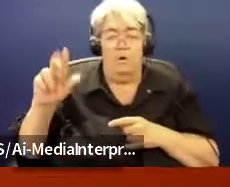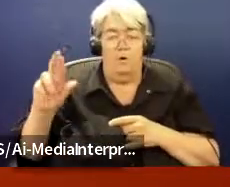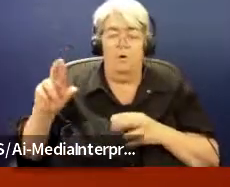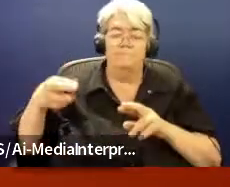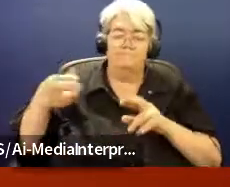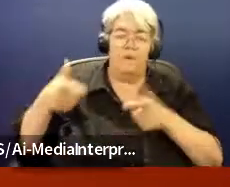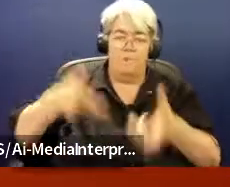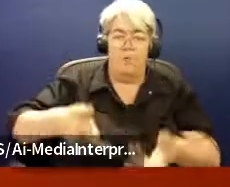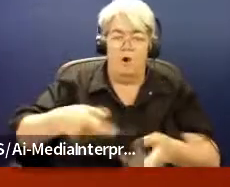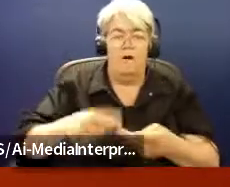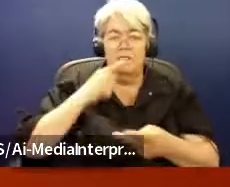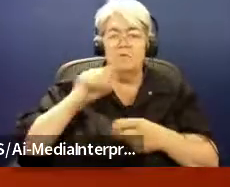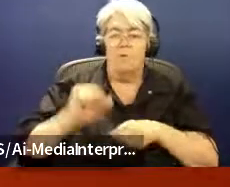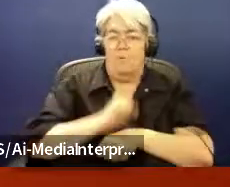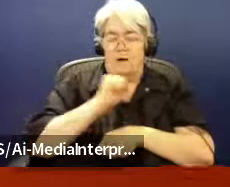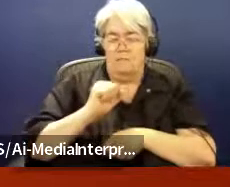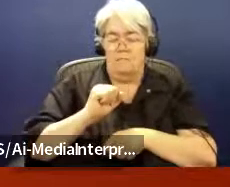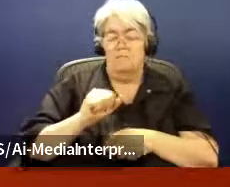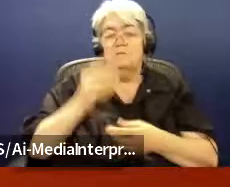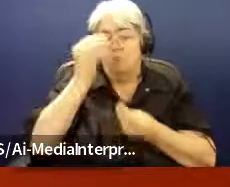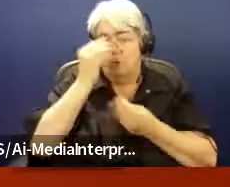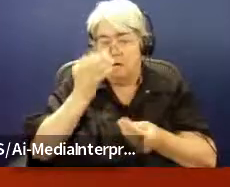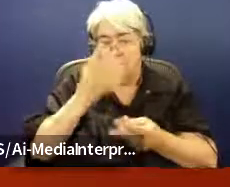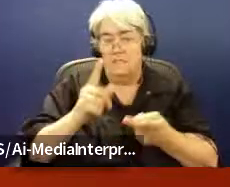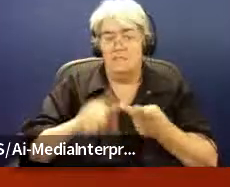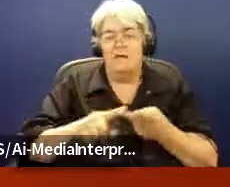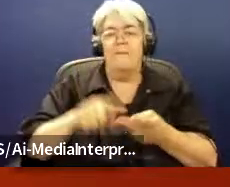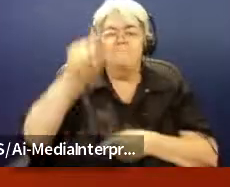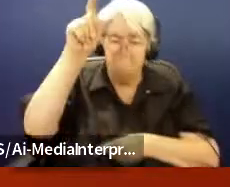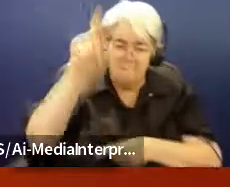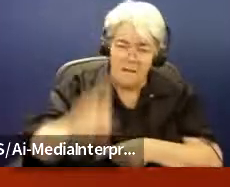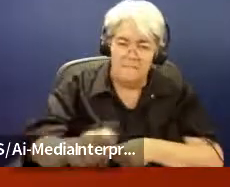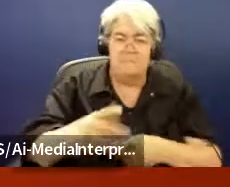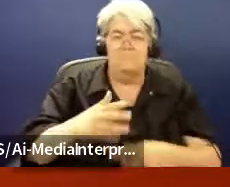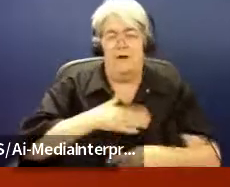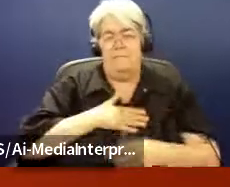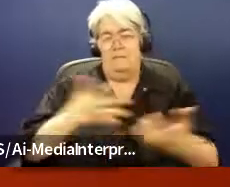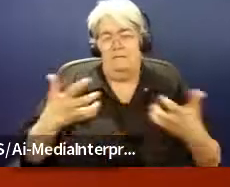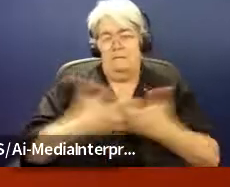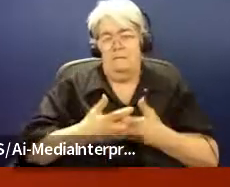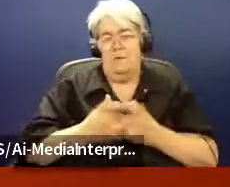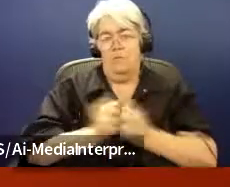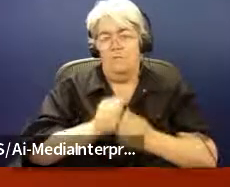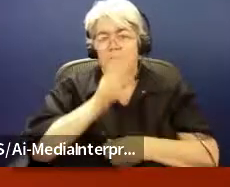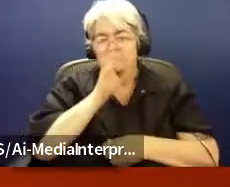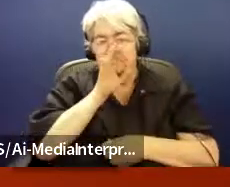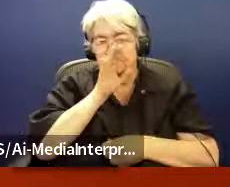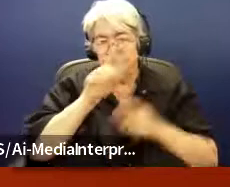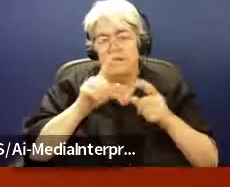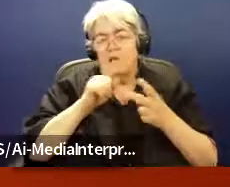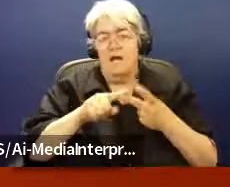halfway down in the order which makes no sense so just making sure that things are done in a consistent manner.